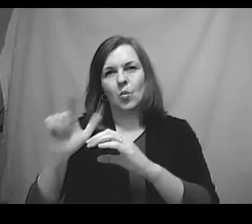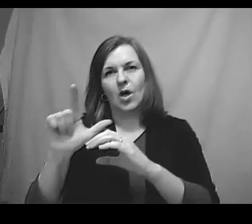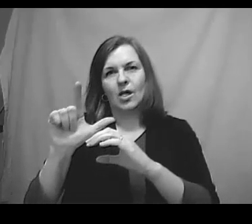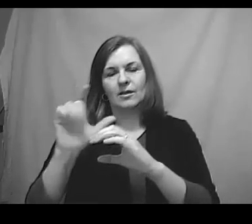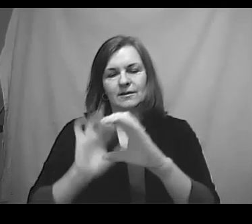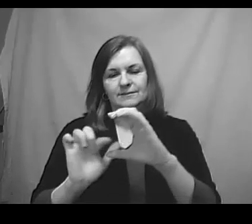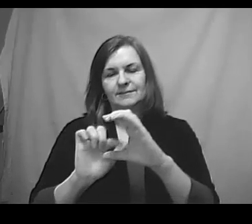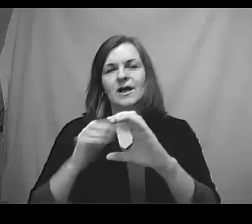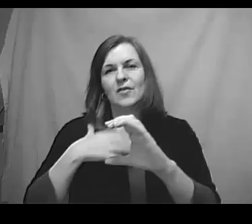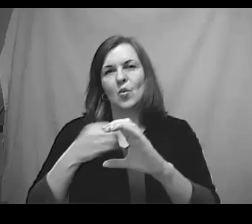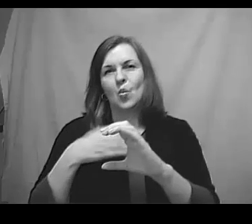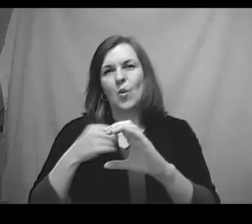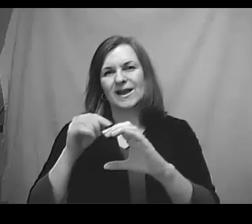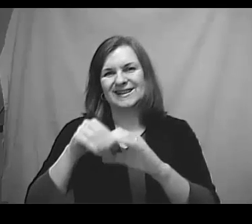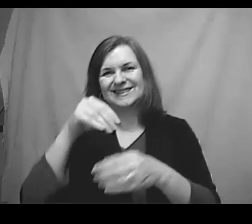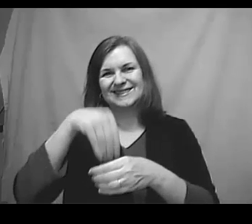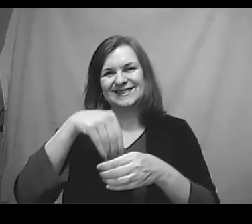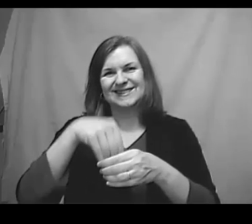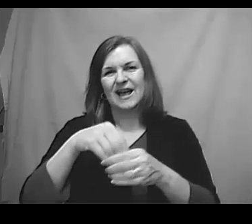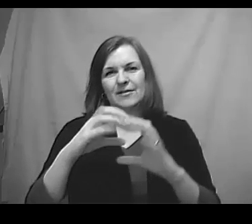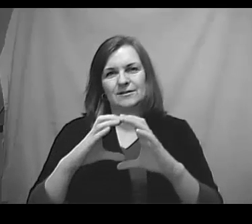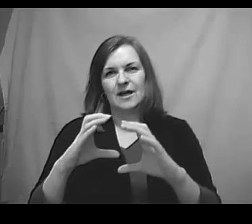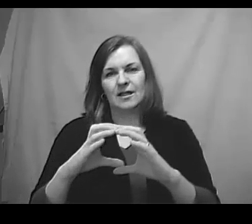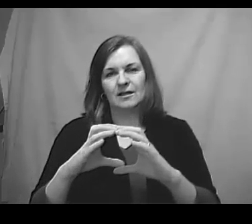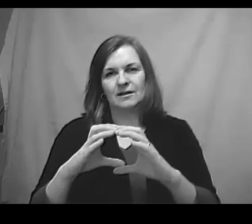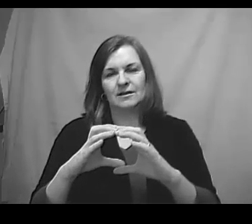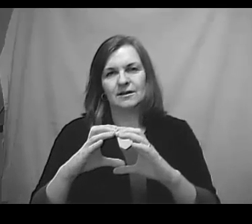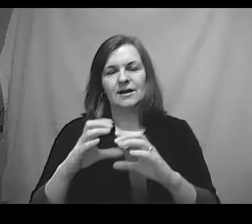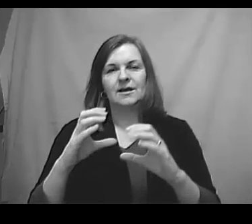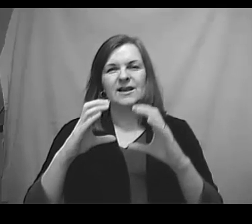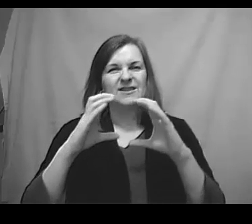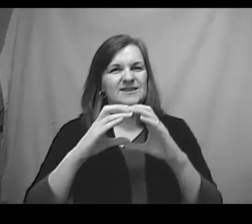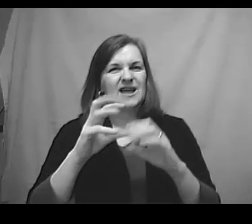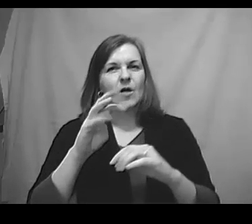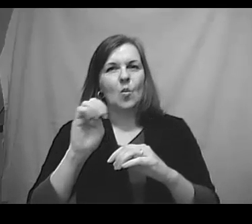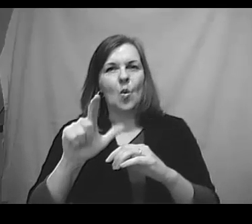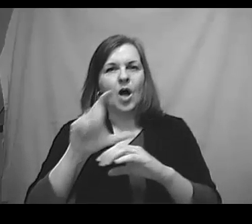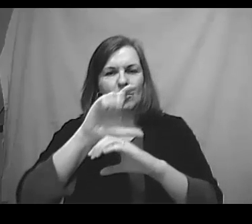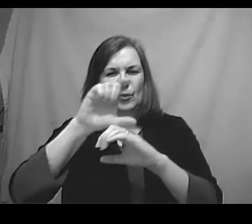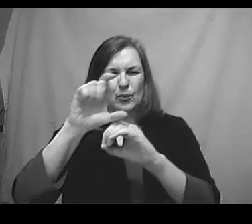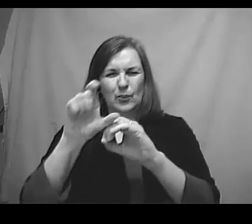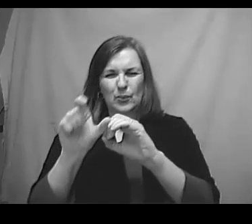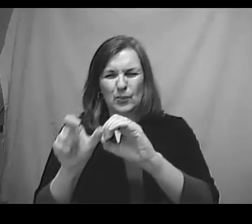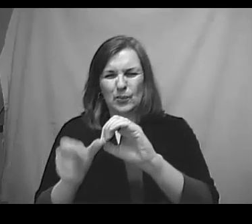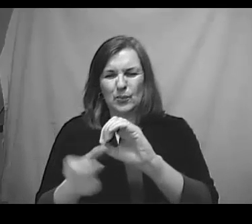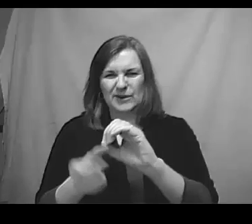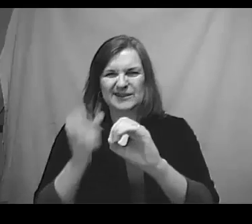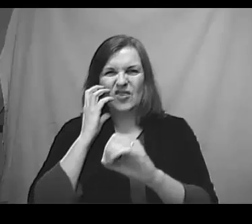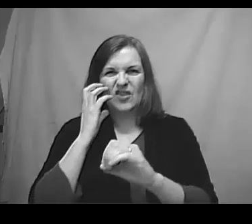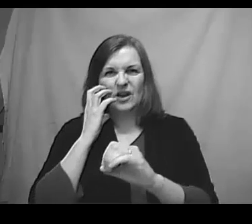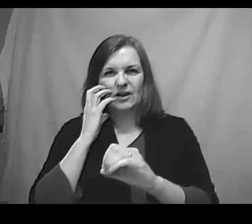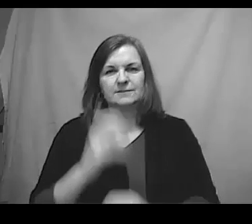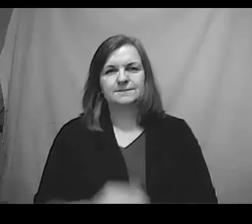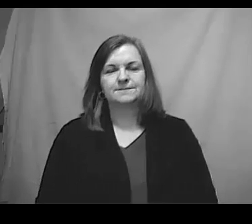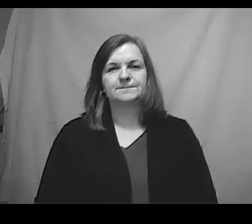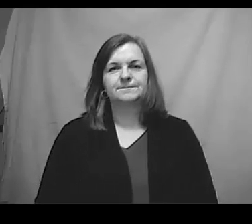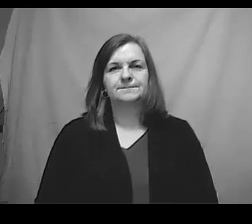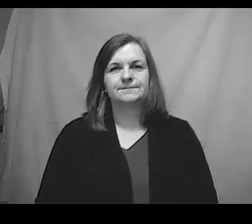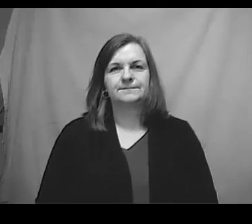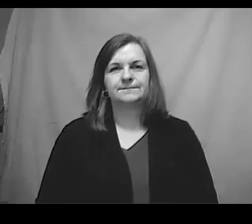the open white spaces are the inside of the cells so the cell walls